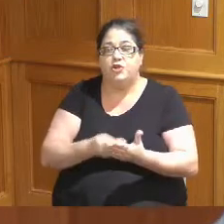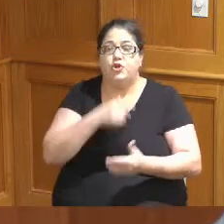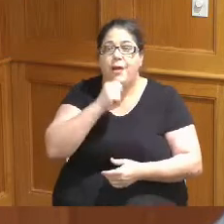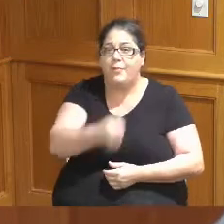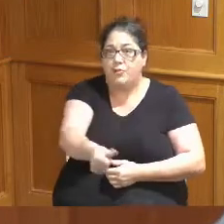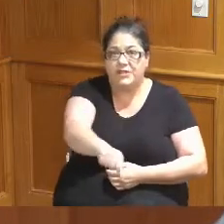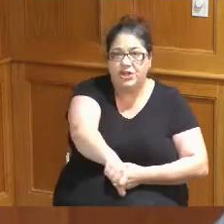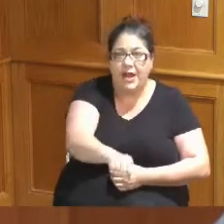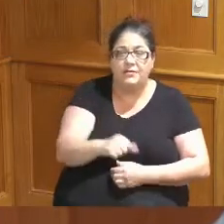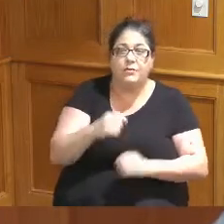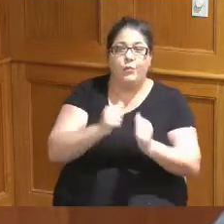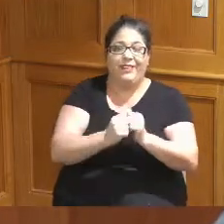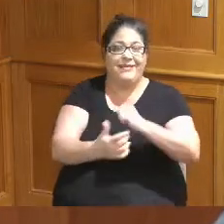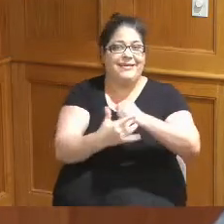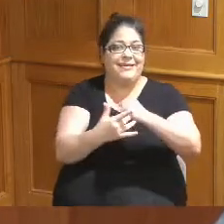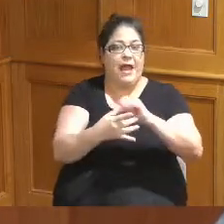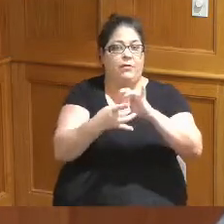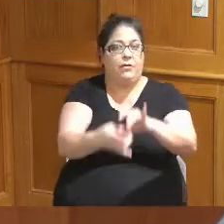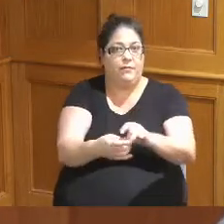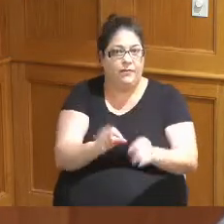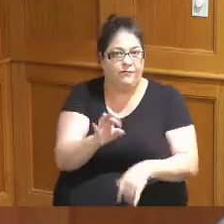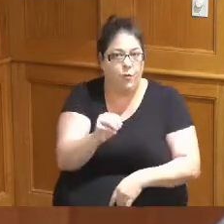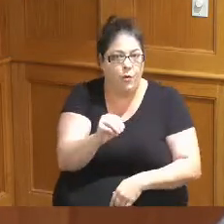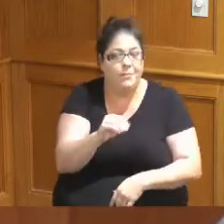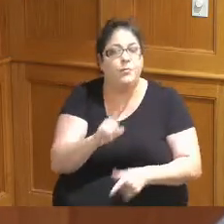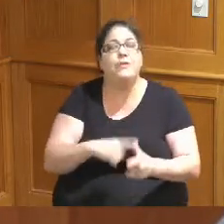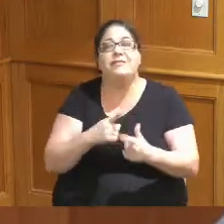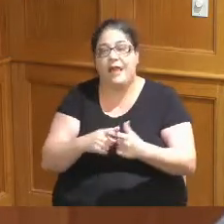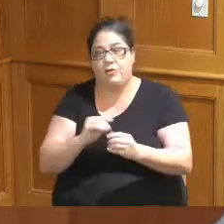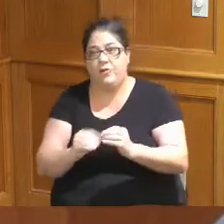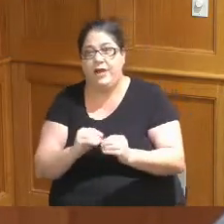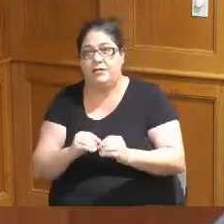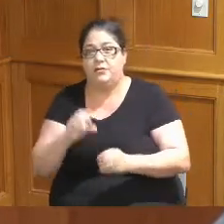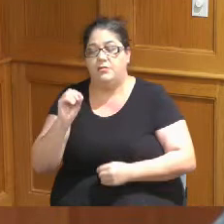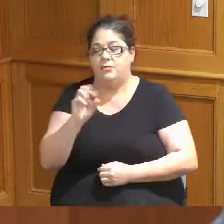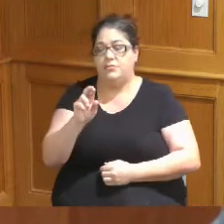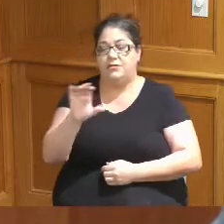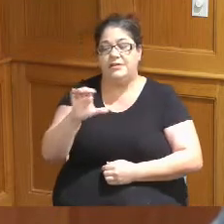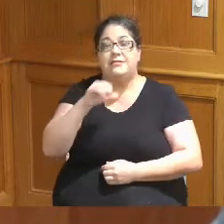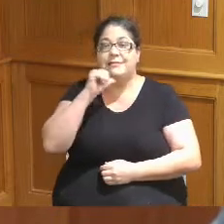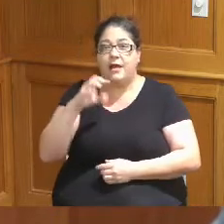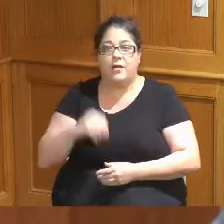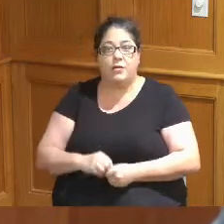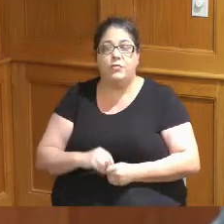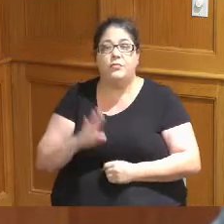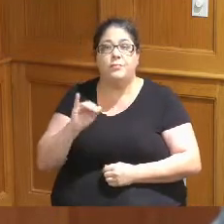a technicality with a form that was then corrected Ohio law does not contemplate bids being rejected